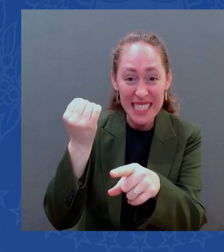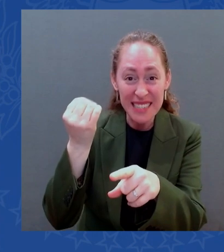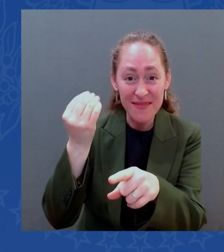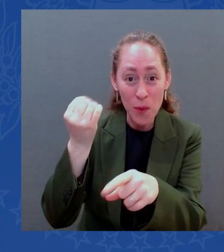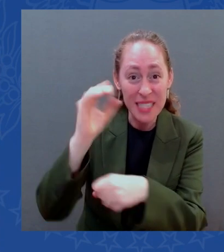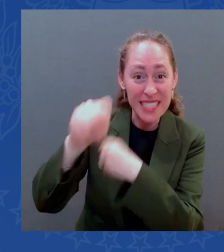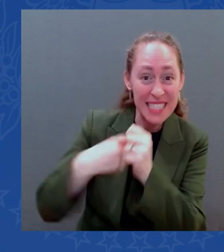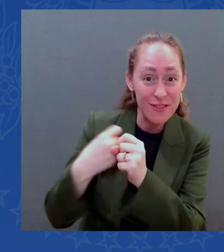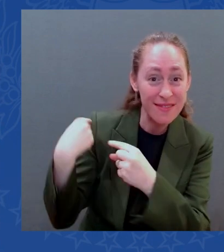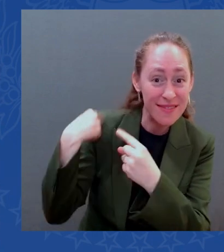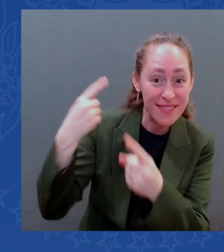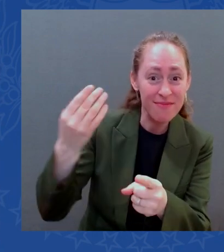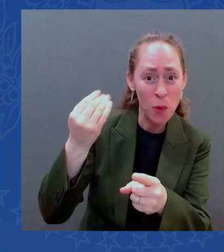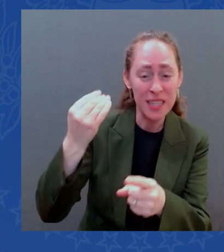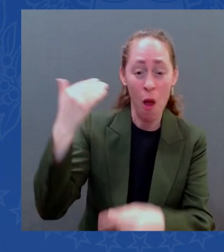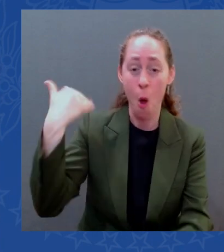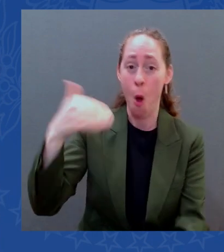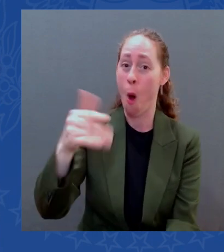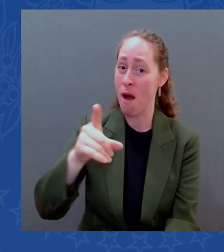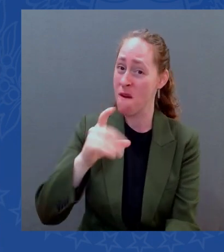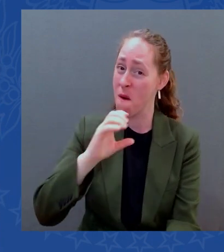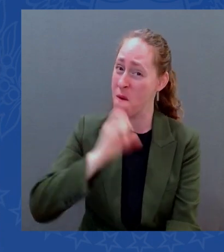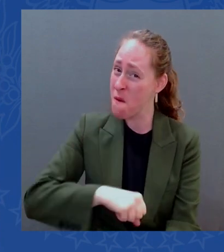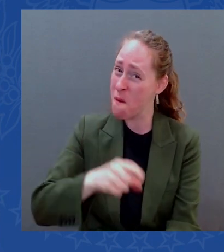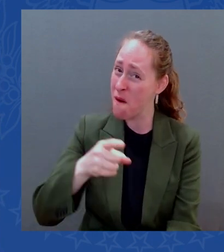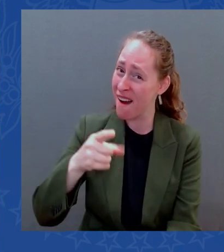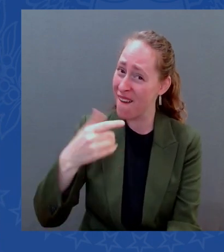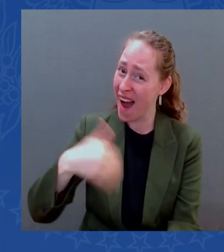I -- I got to get some advice from Steve about this.